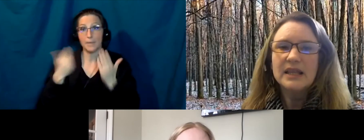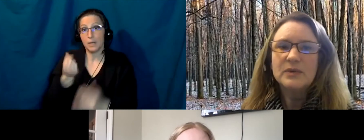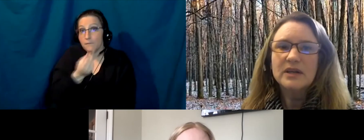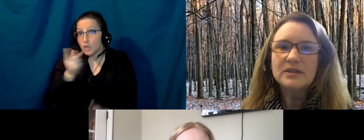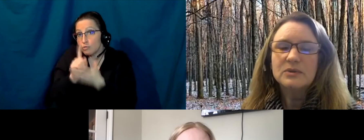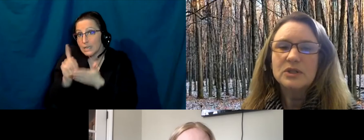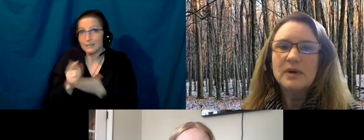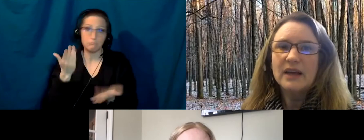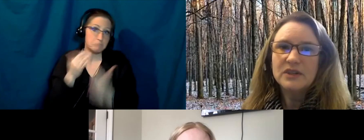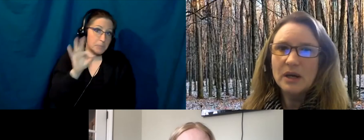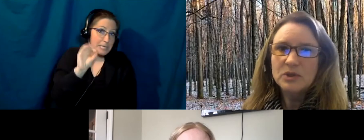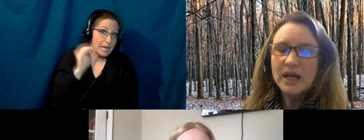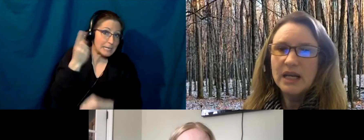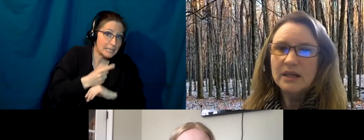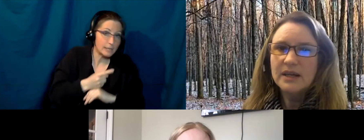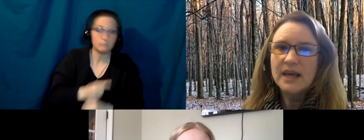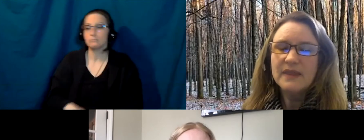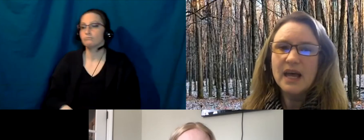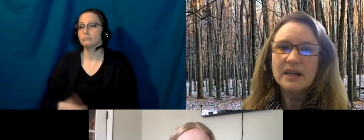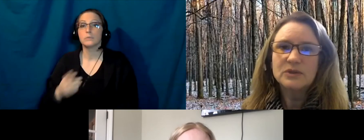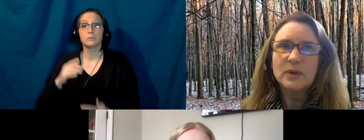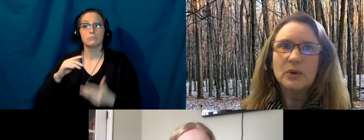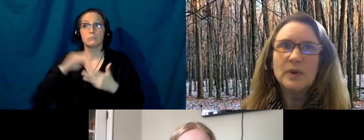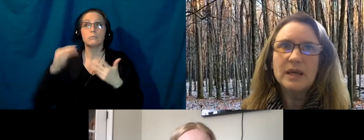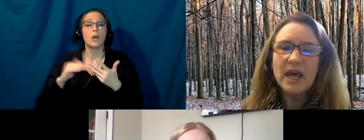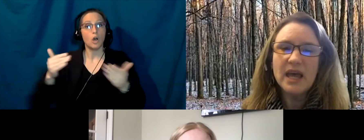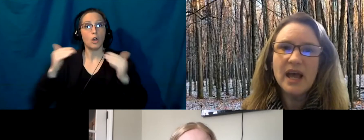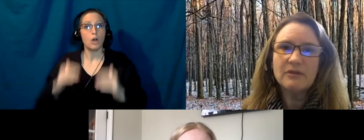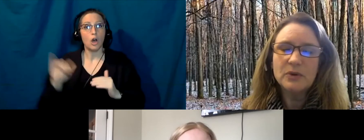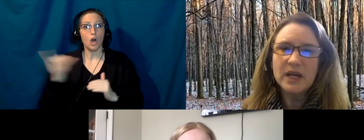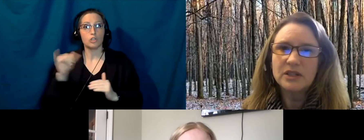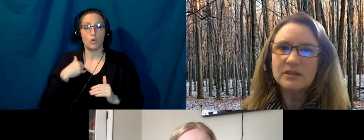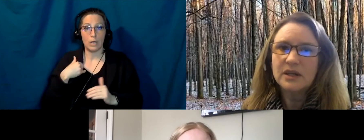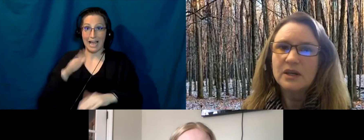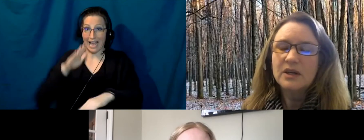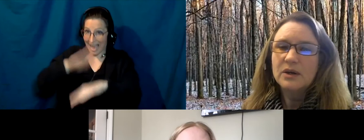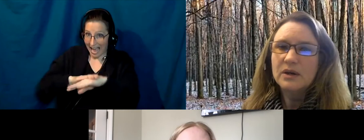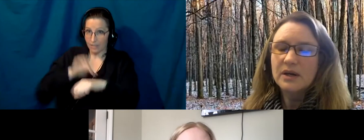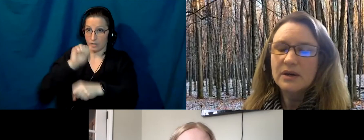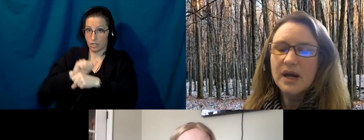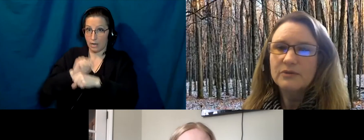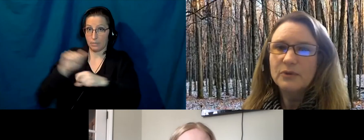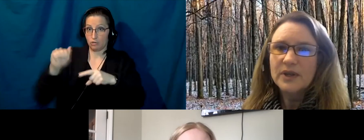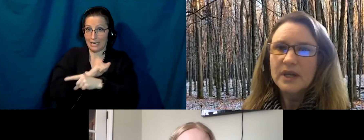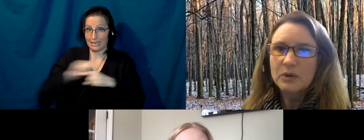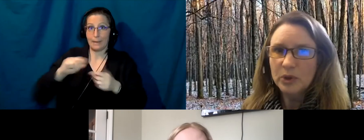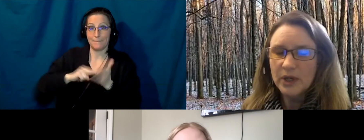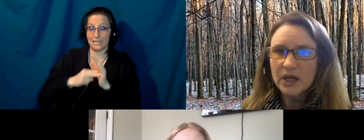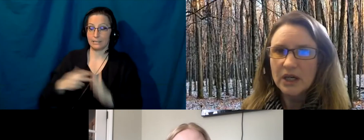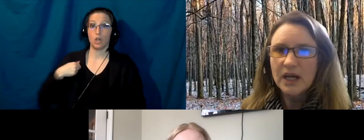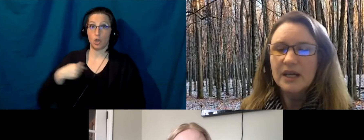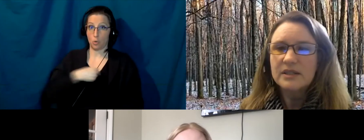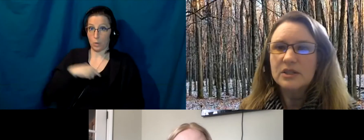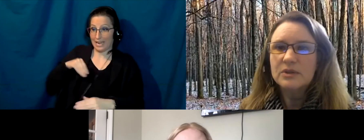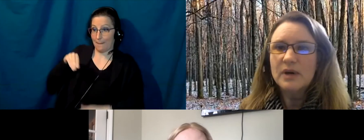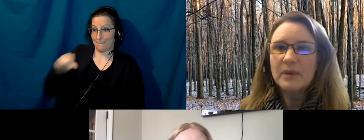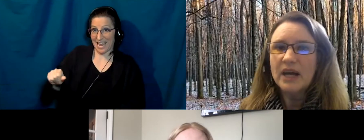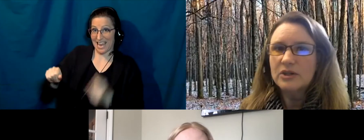we also do on-the-job training and that is where we pay half the wages for an employer to hire you